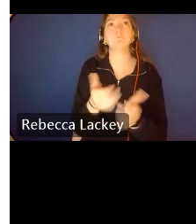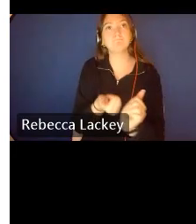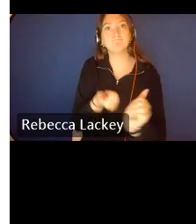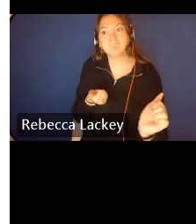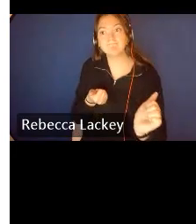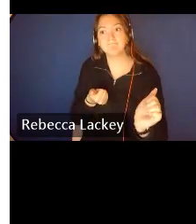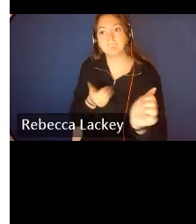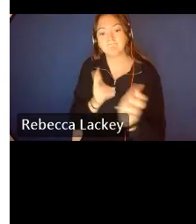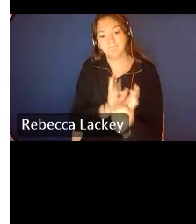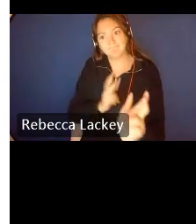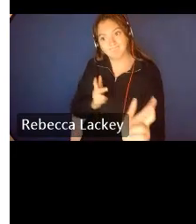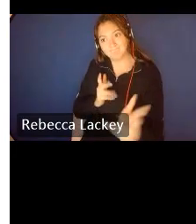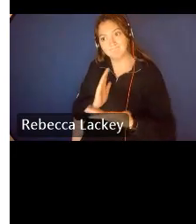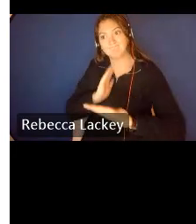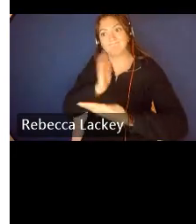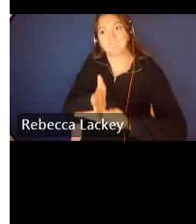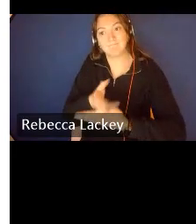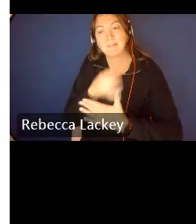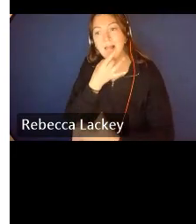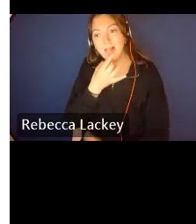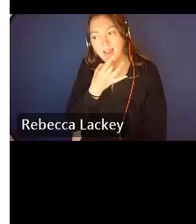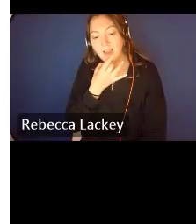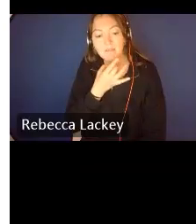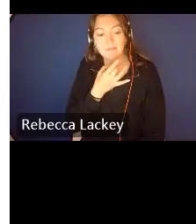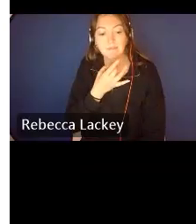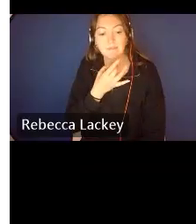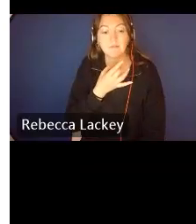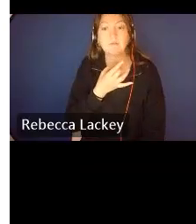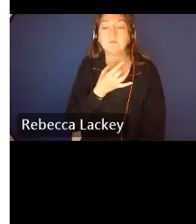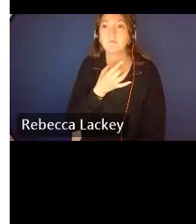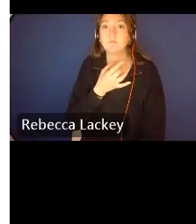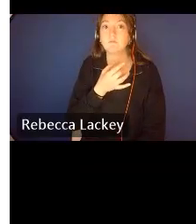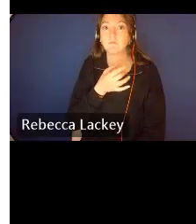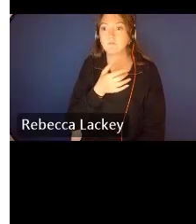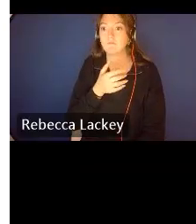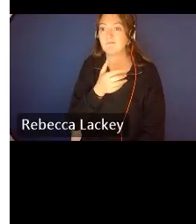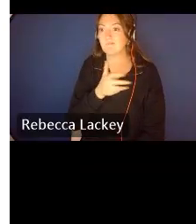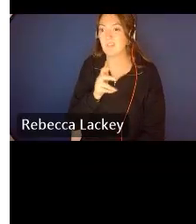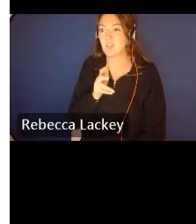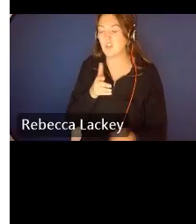that could interfere with the traffic signal and turn lanes on Manchester Road, which is actually